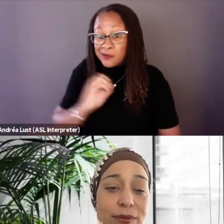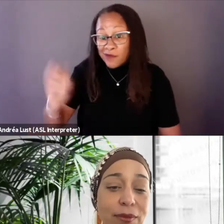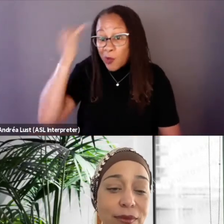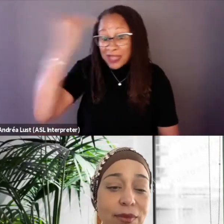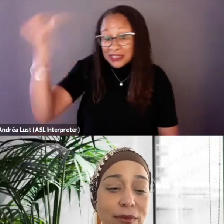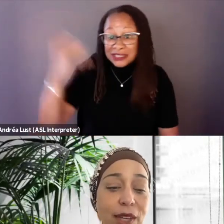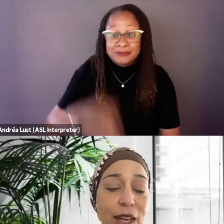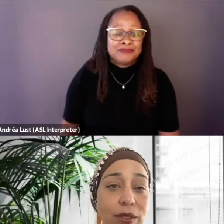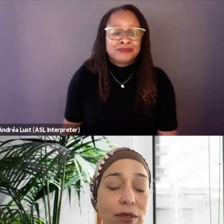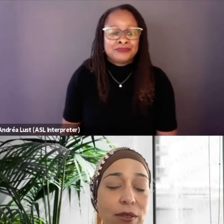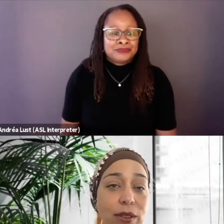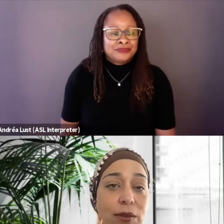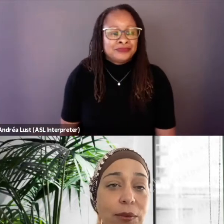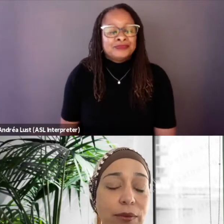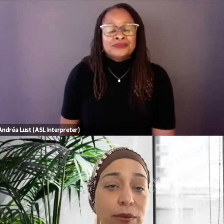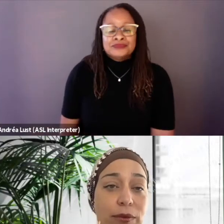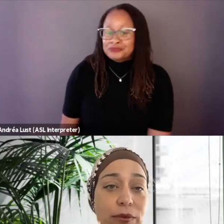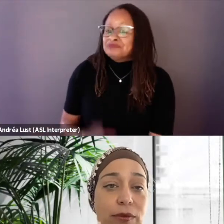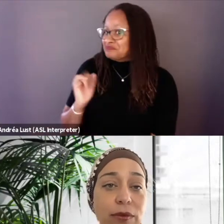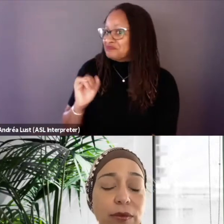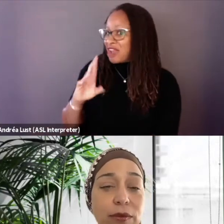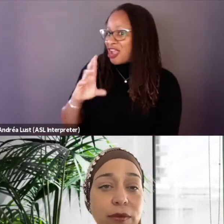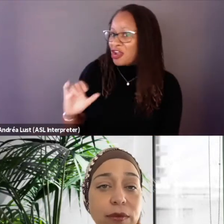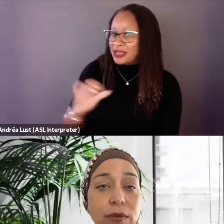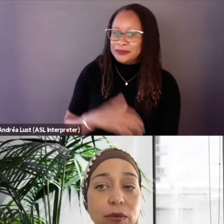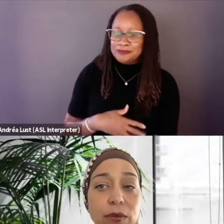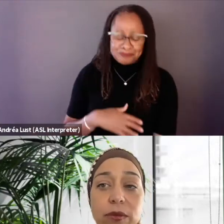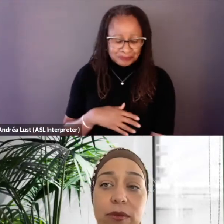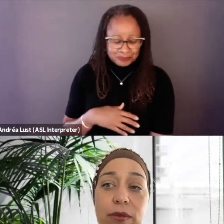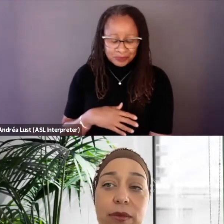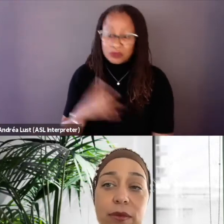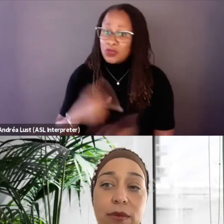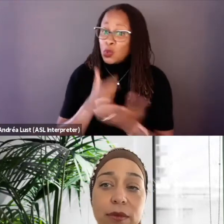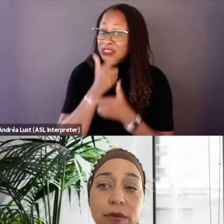Well, and what's interesting to me about that is